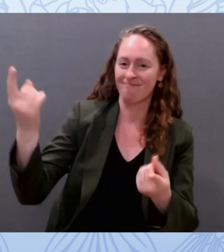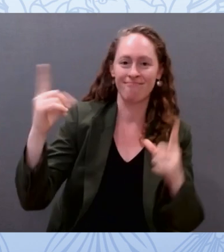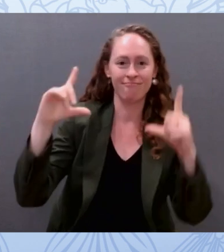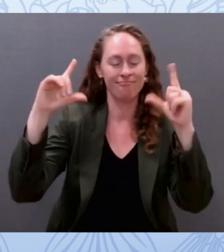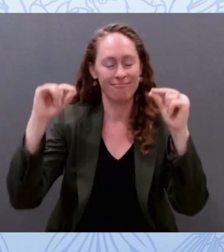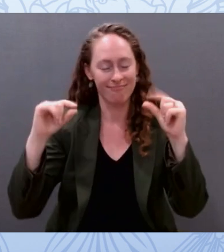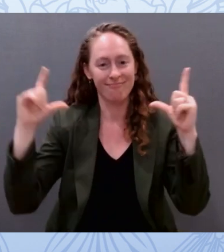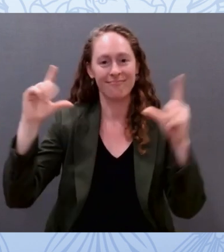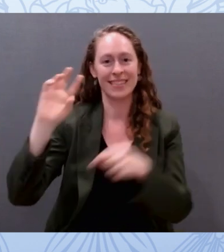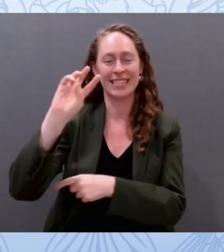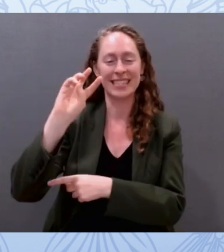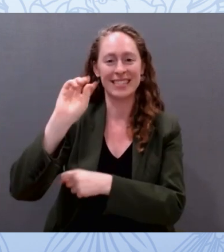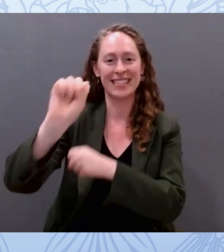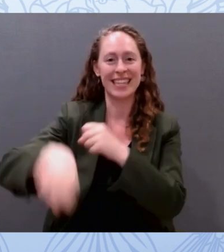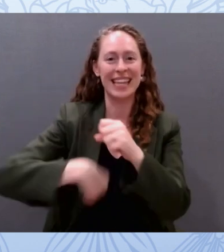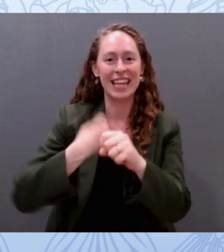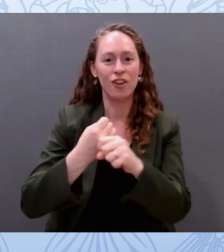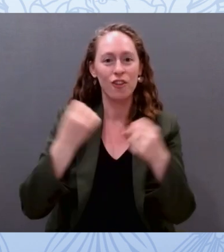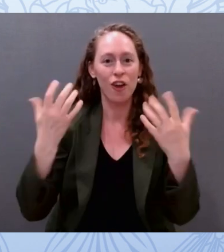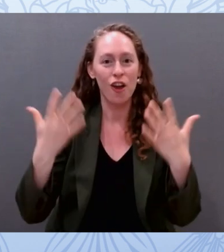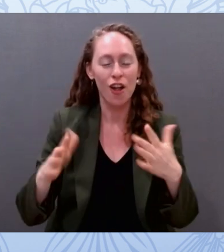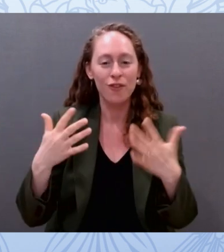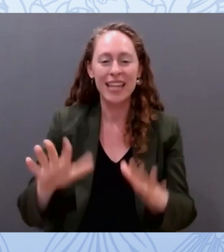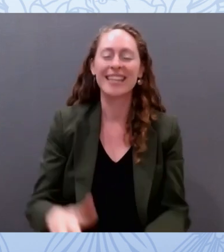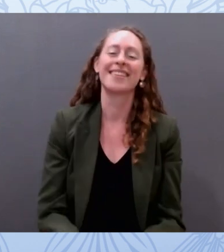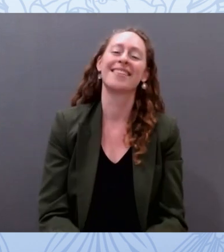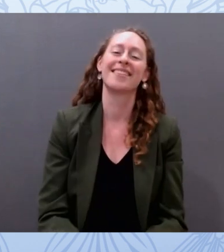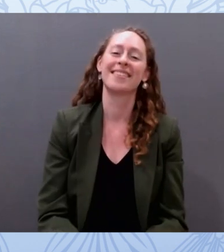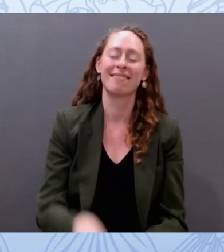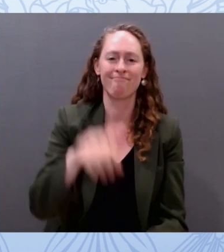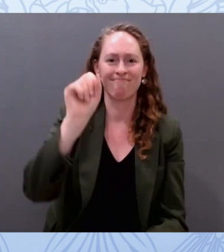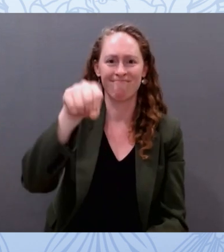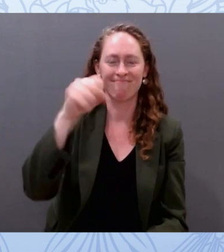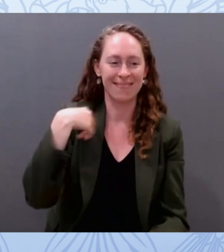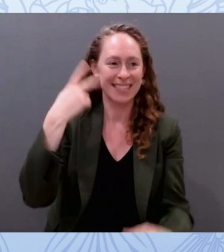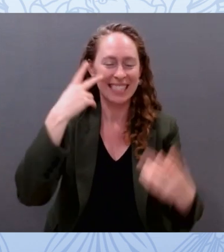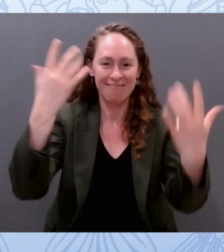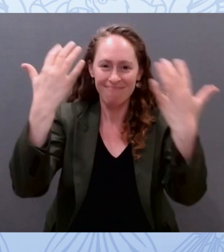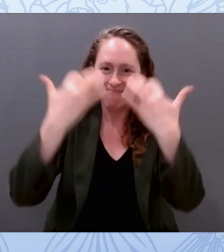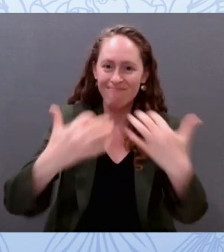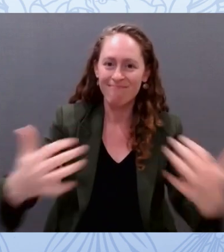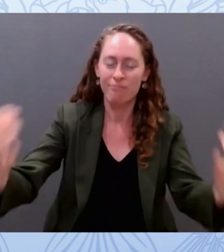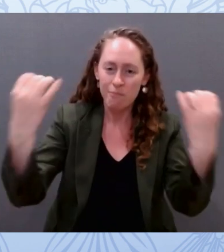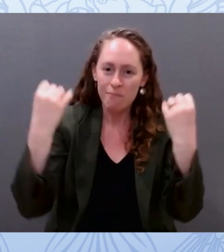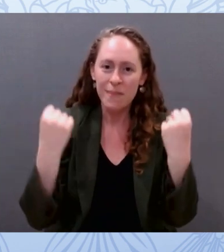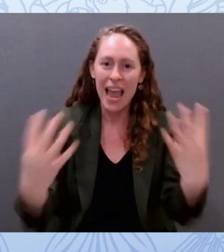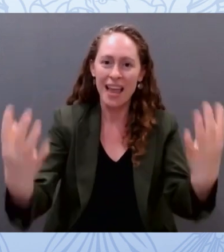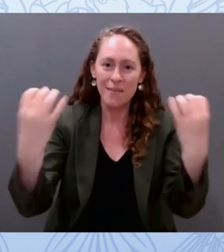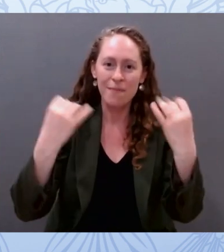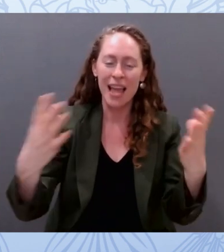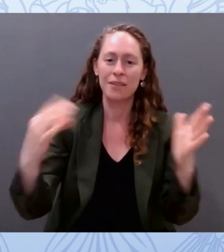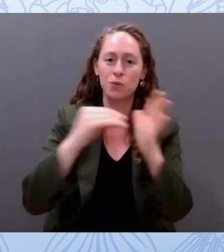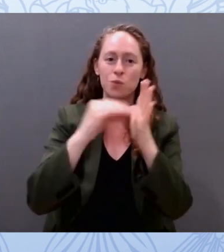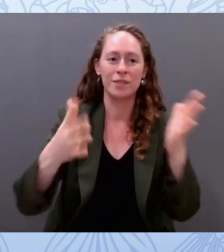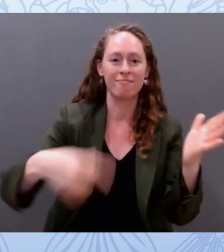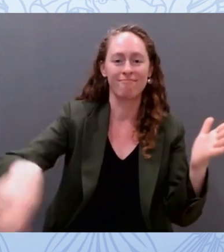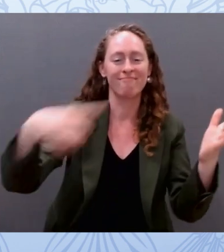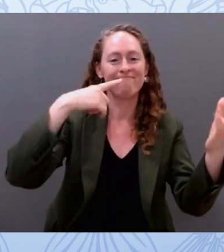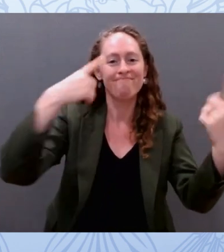in so many students here. And thank you to Dr. Gallagher and your entire leadership team